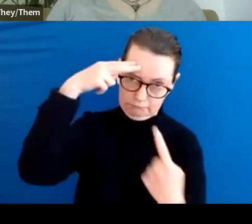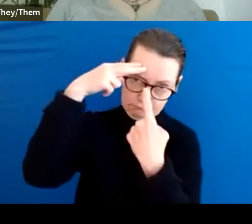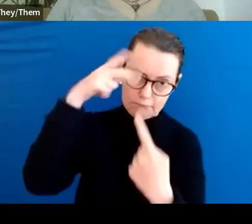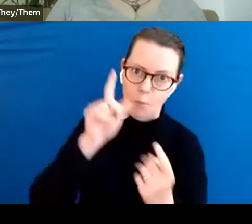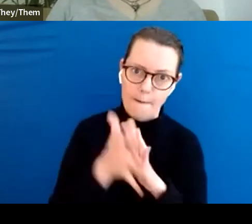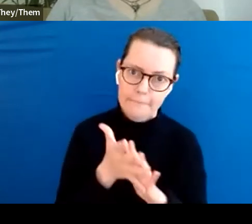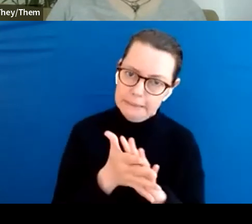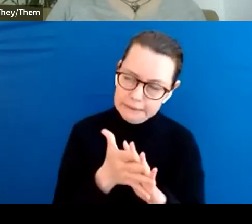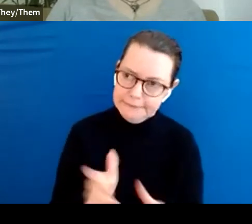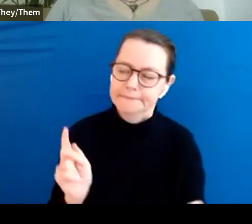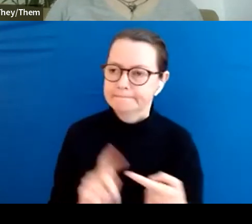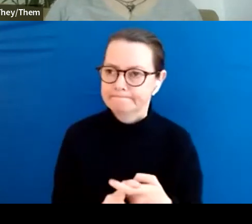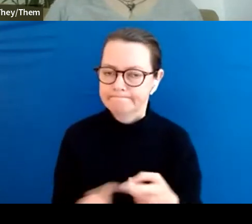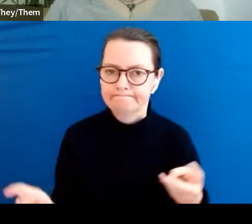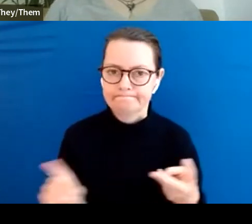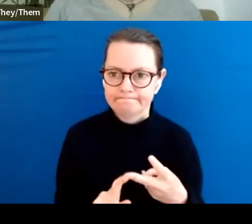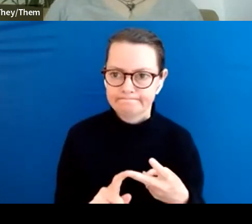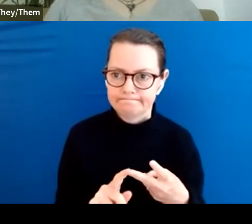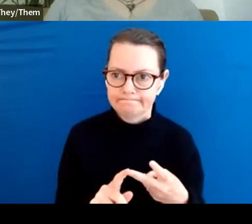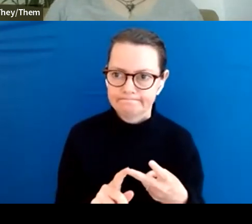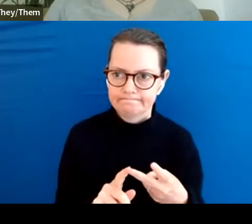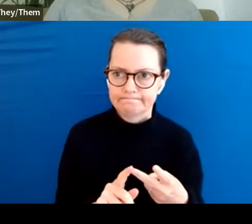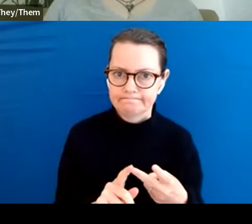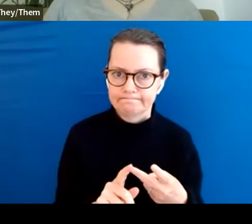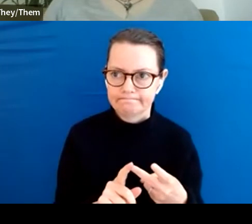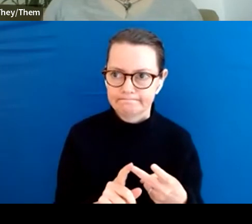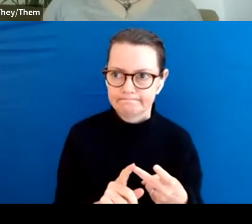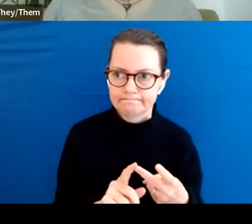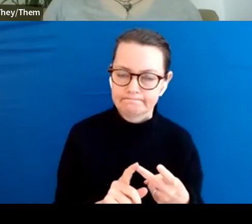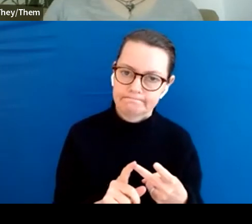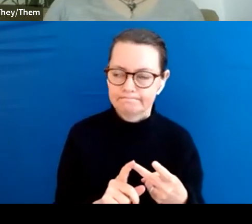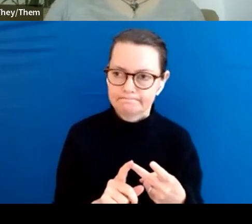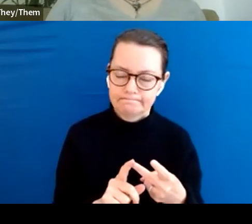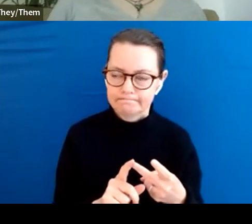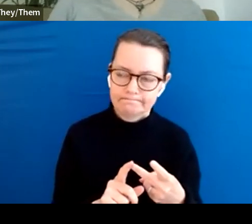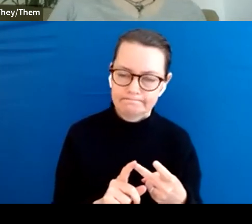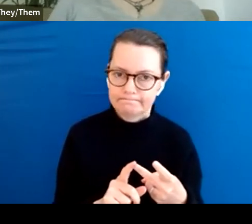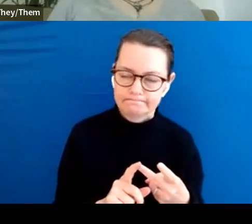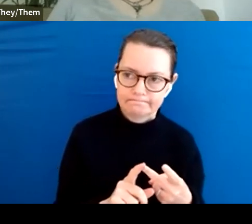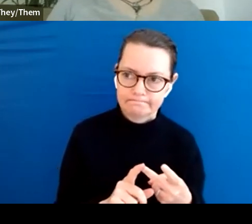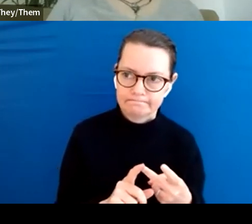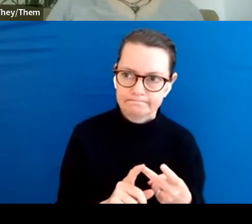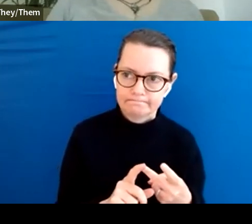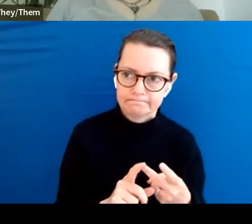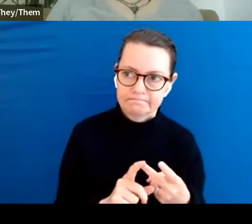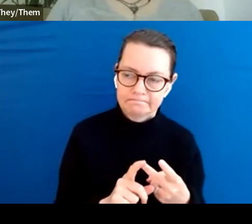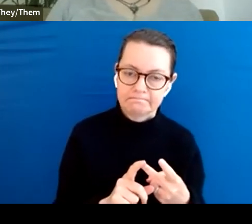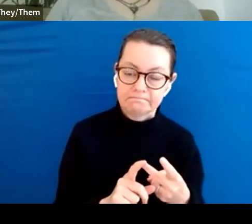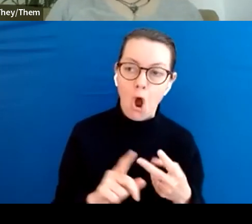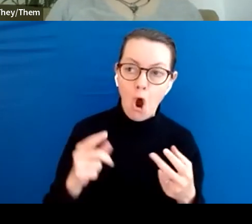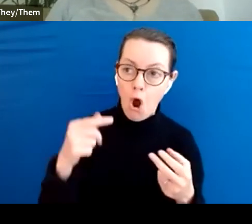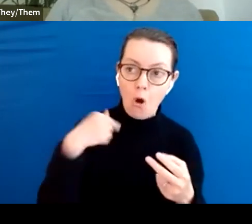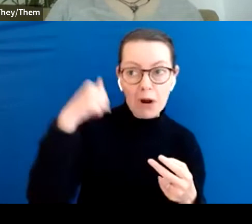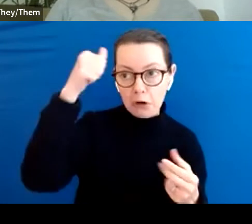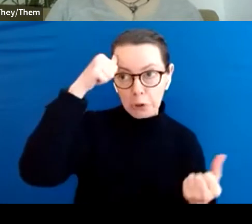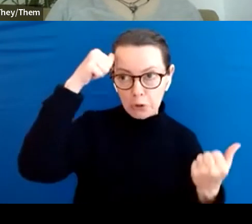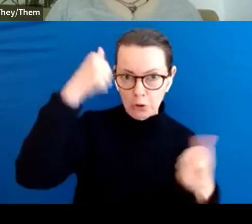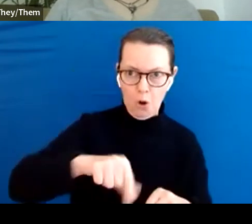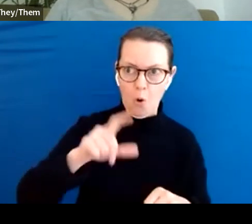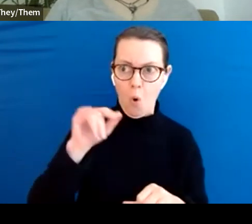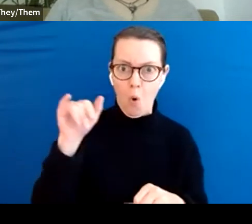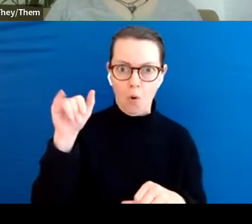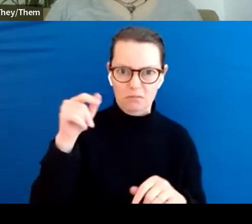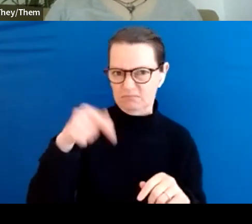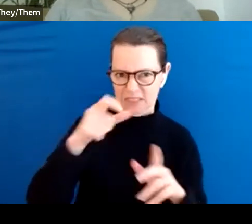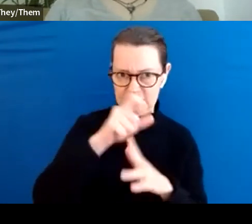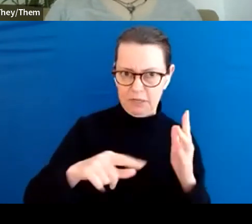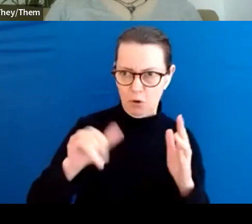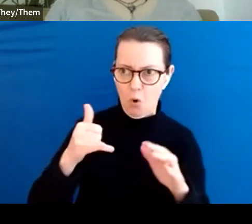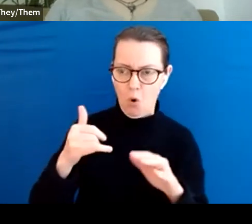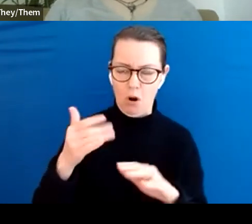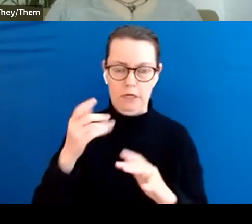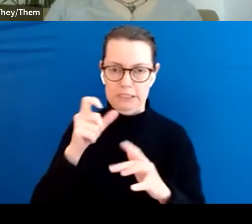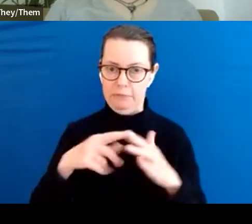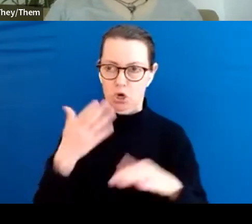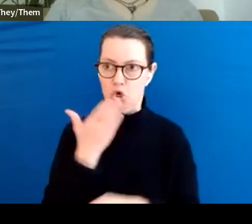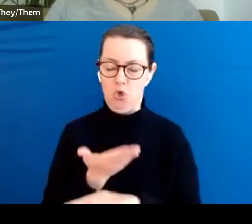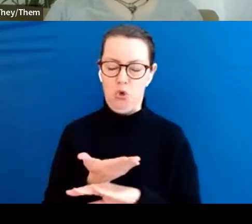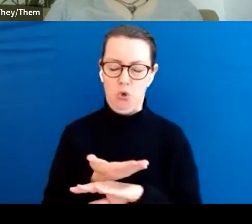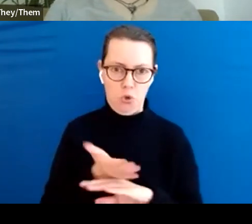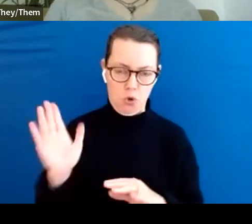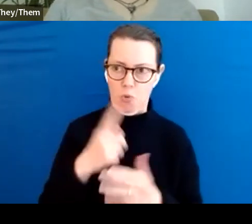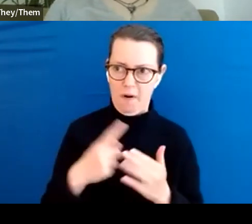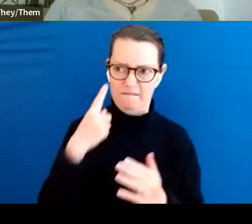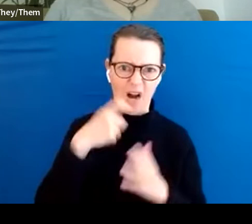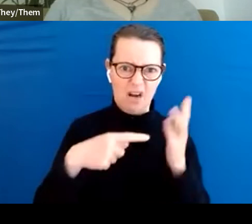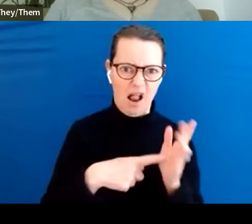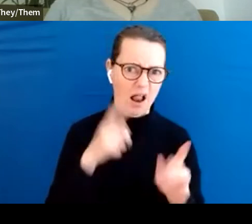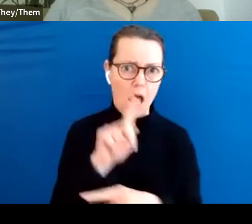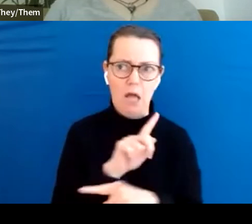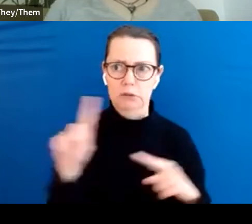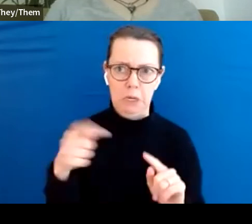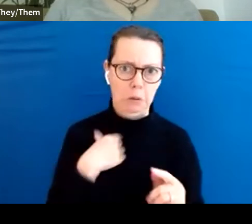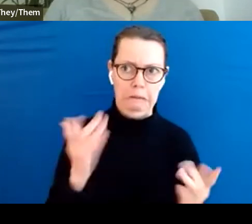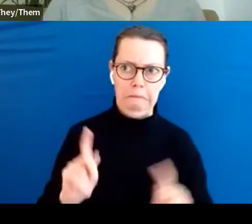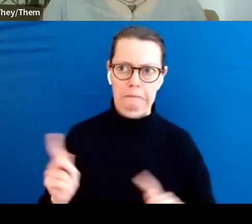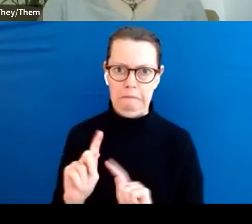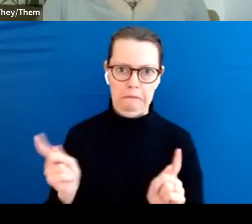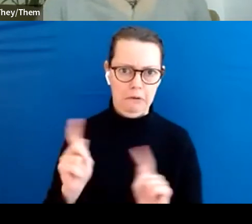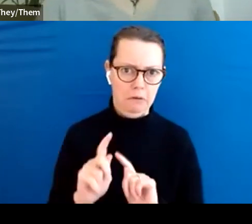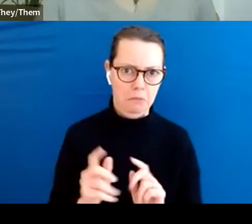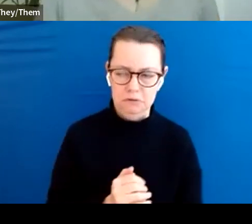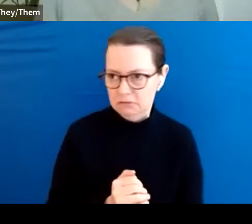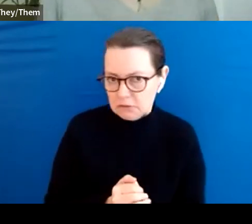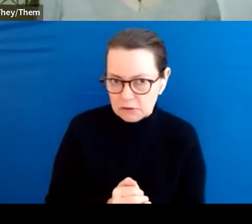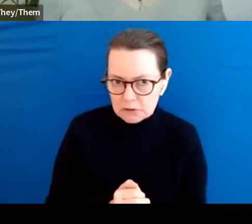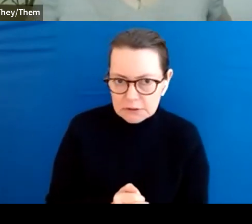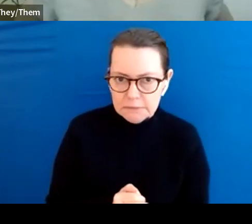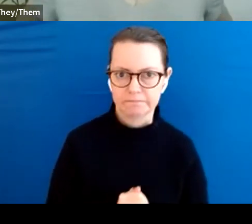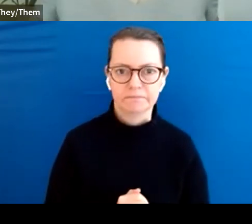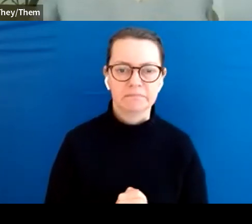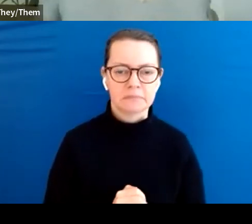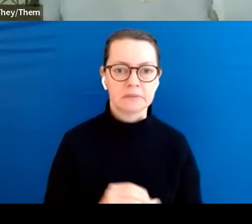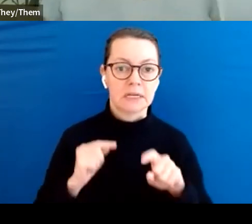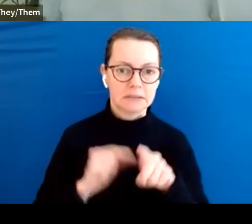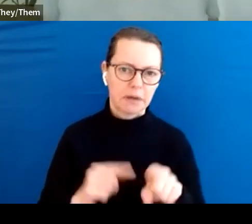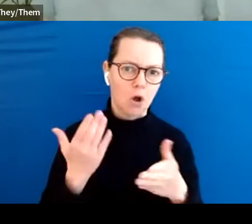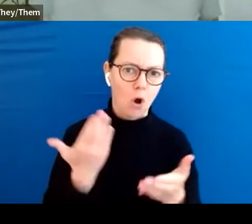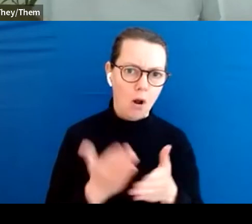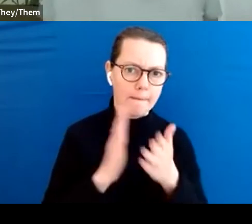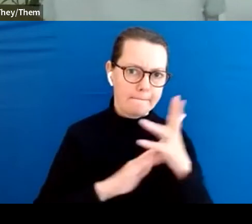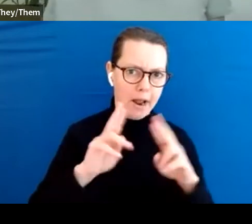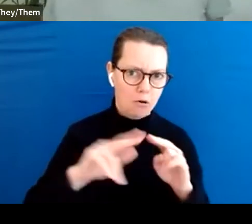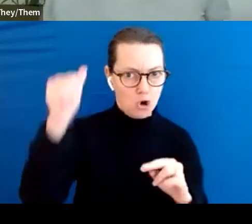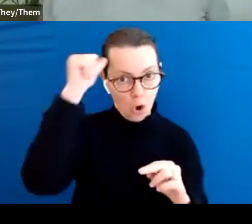You have to say, if you have an idea, depending on how far you've how long you've had the diagnosis. Well, what your child needs so little Johnny might need x y and Zed to, in order to do this within 10 setting, um, unfortunately, there are times though